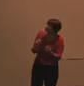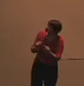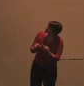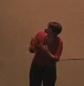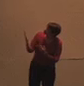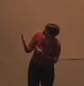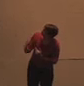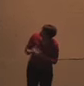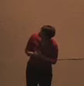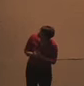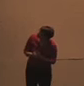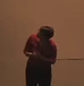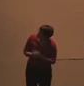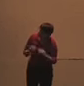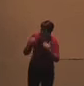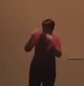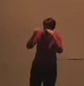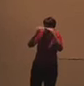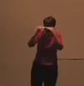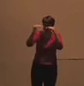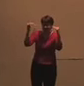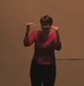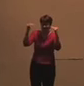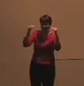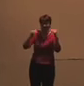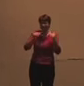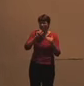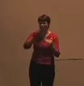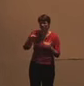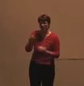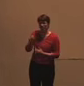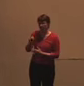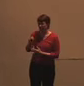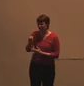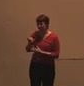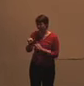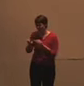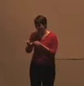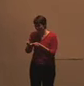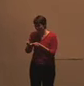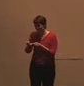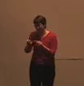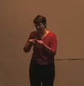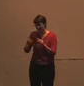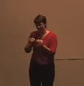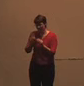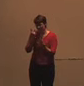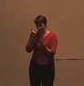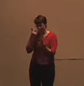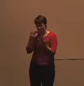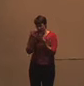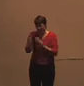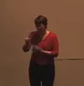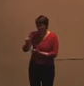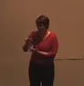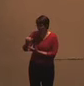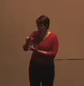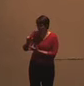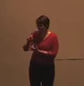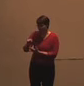So the ceiling is not just a solid thing, but a more translucent, transparent existence.